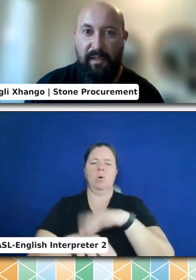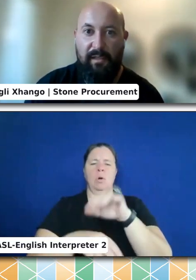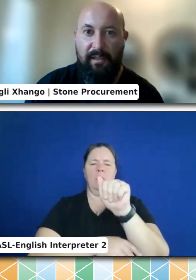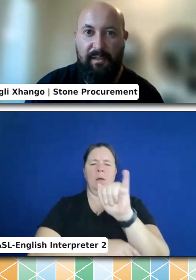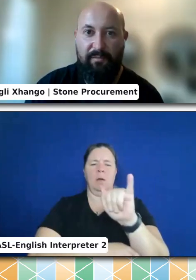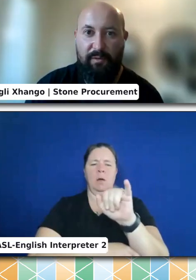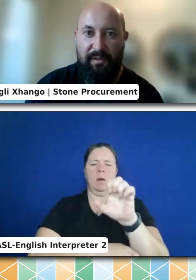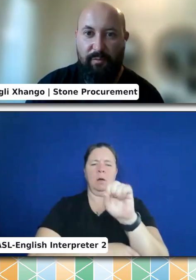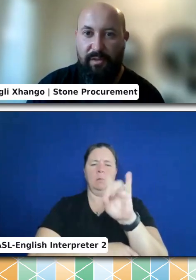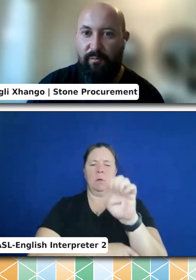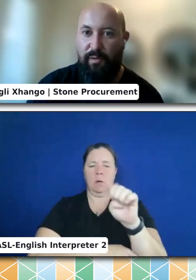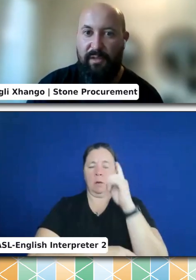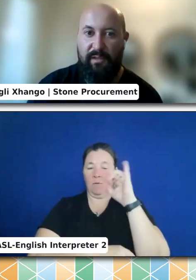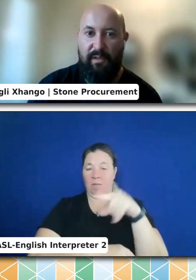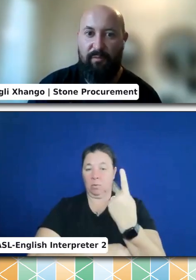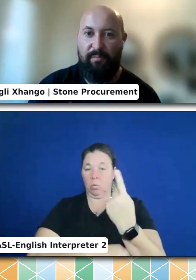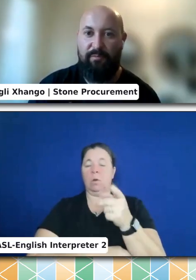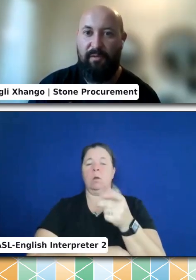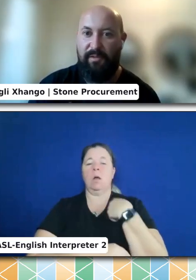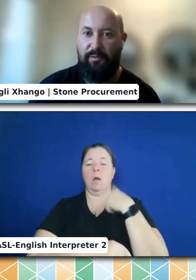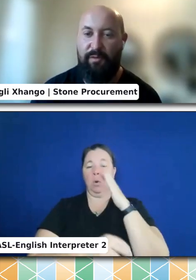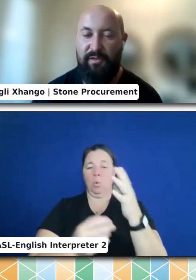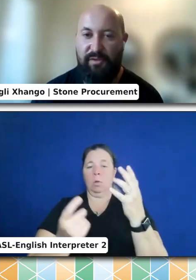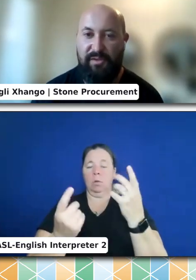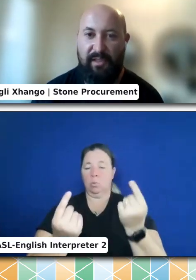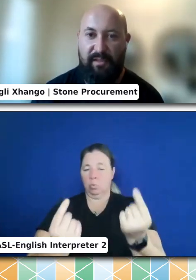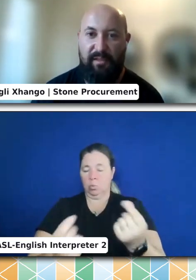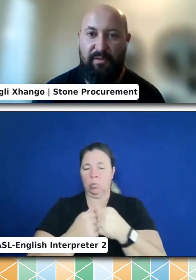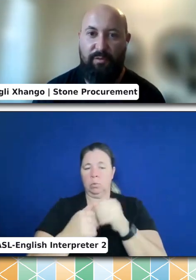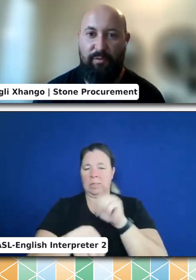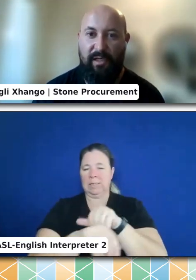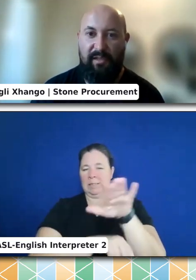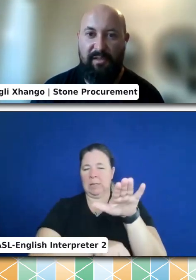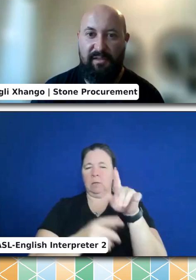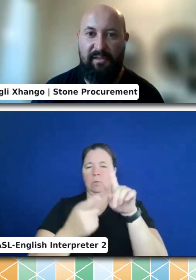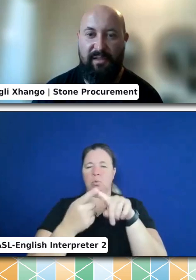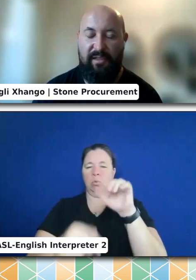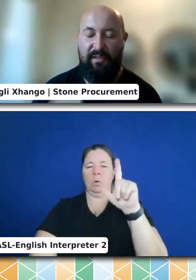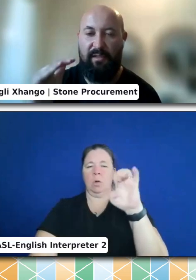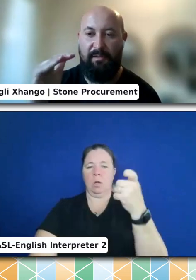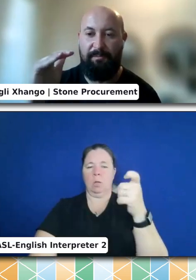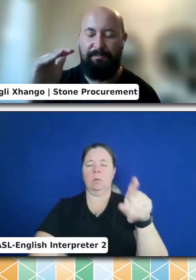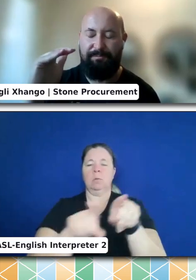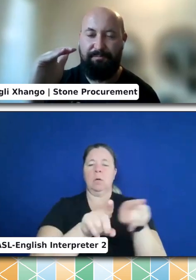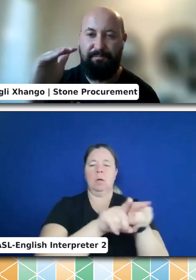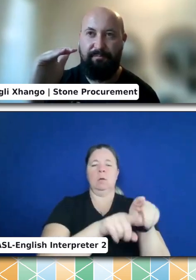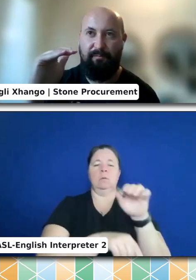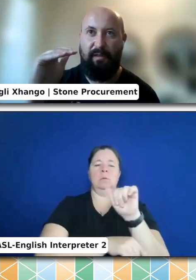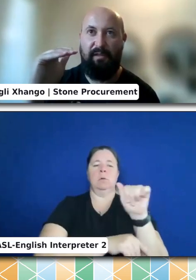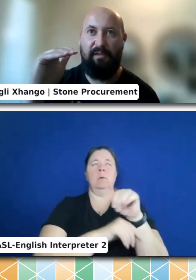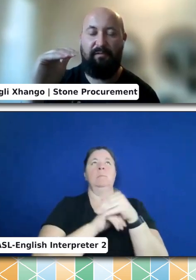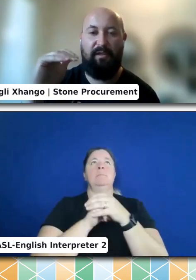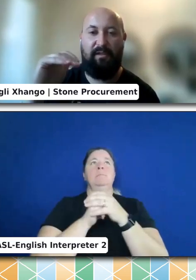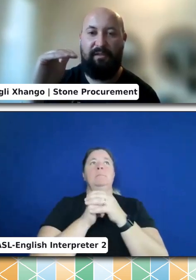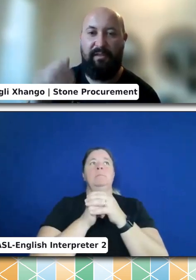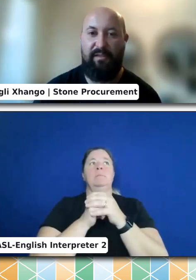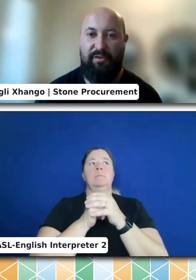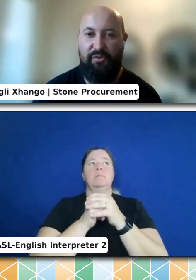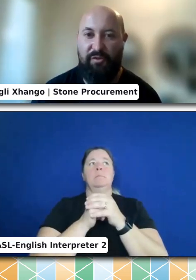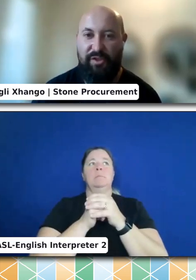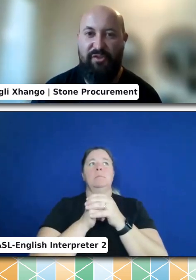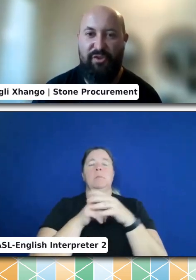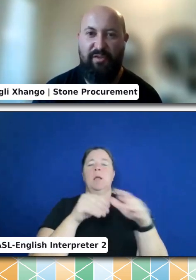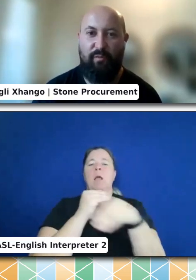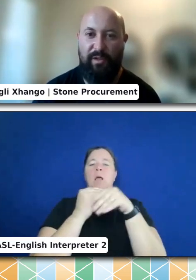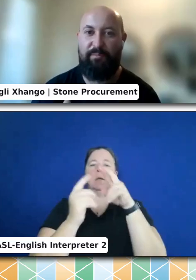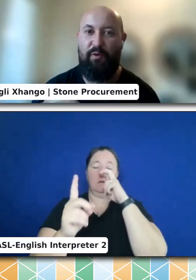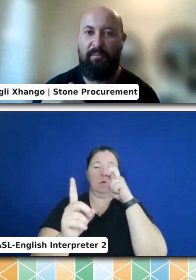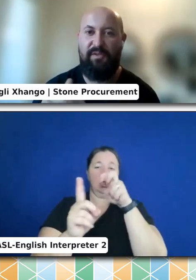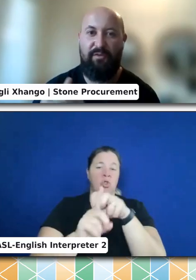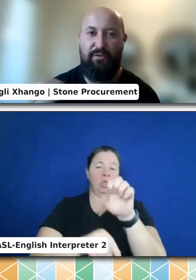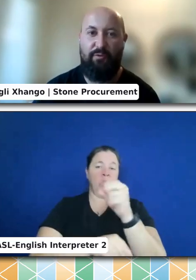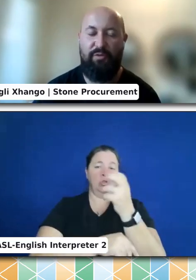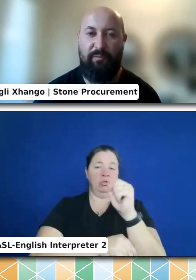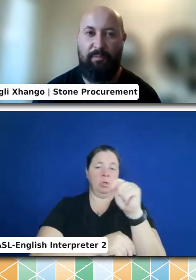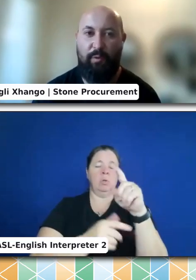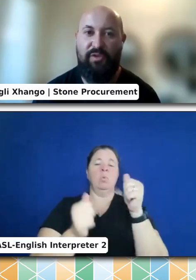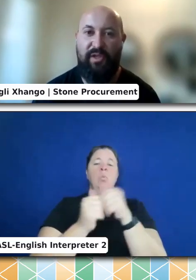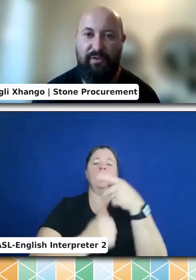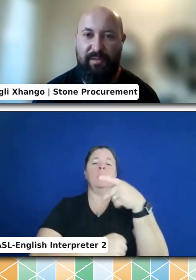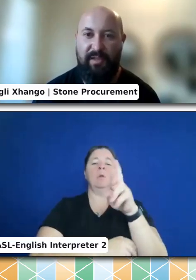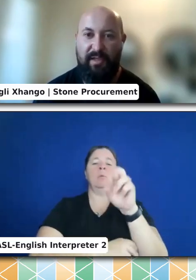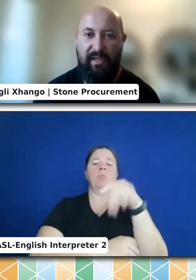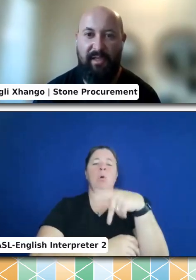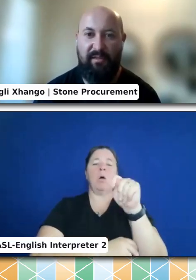I think for this one, what I will probably do is just send it to Alex as a, um… Kind of an additional cheat sheet with prompts to use for both ChatGPT and.